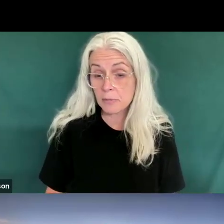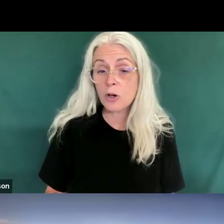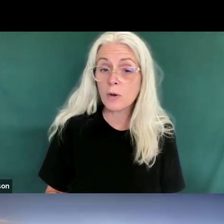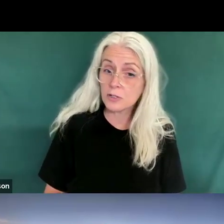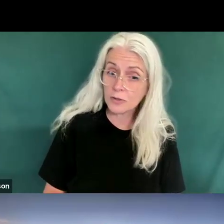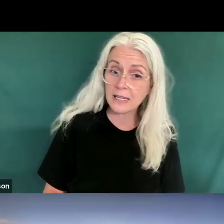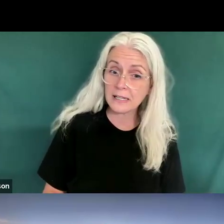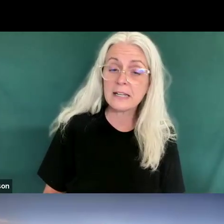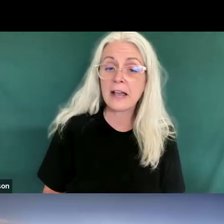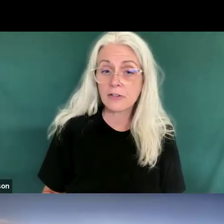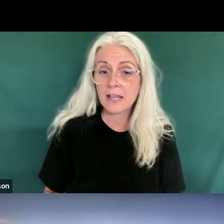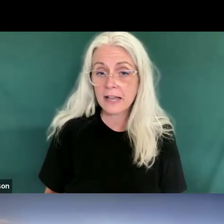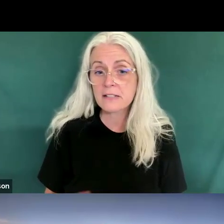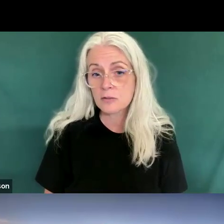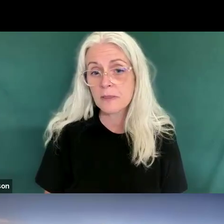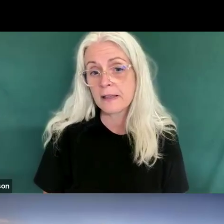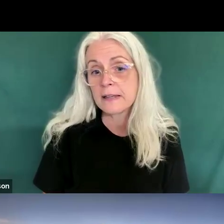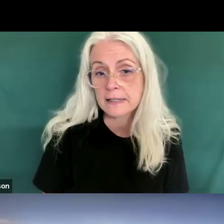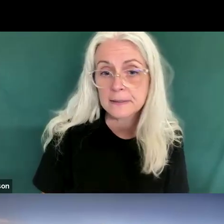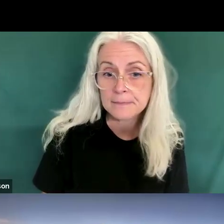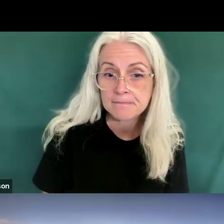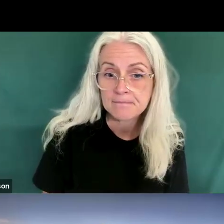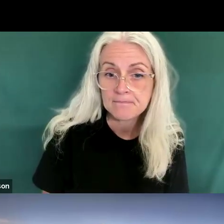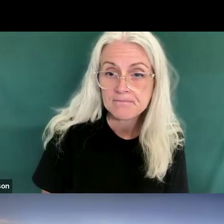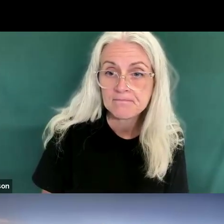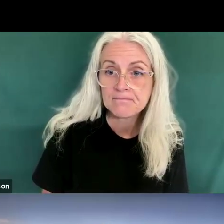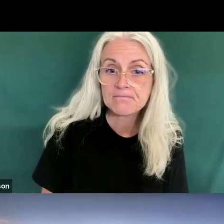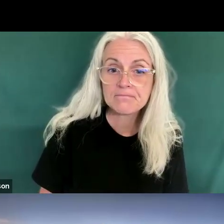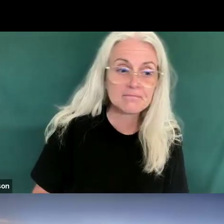let people know what do they need, and how do they access what they need.